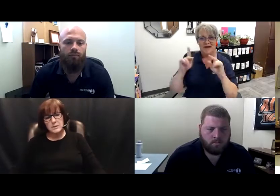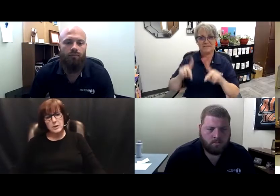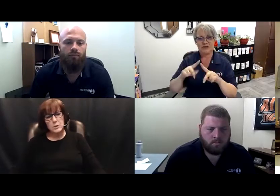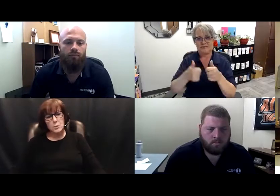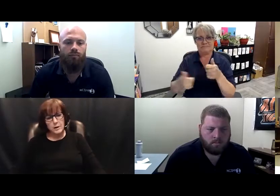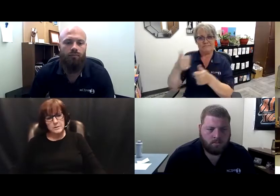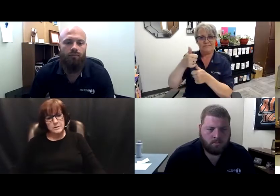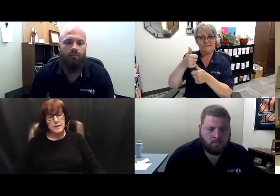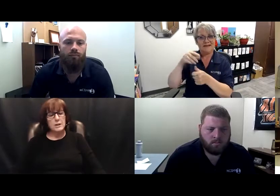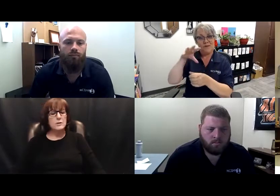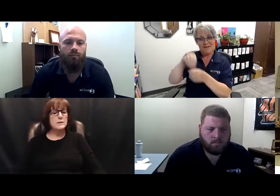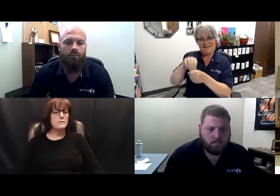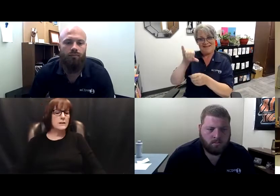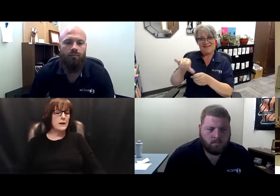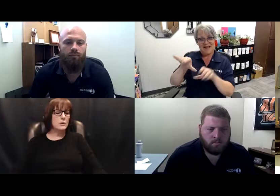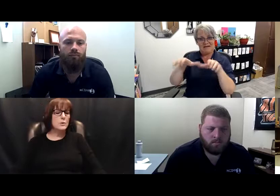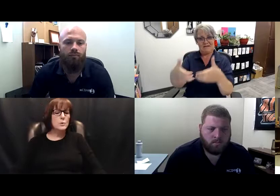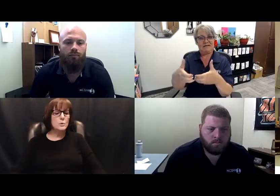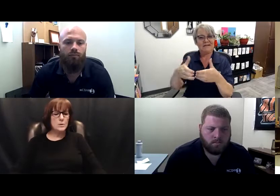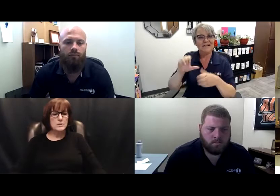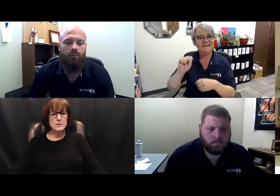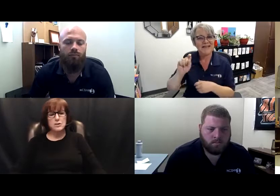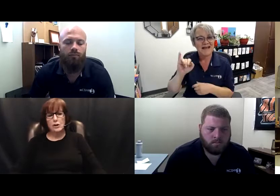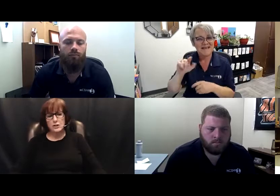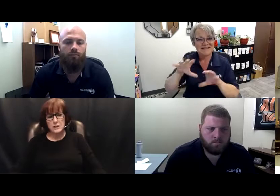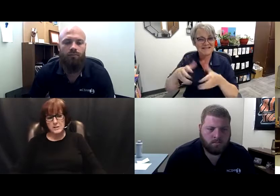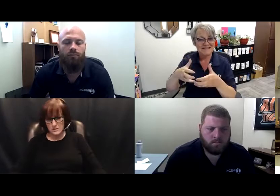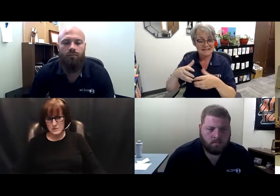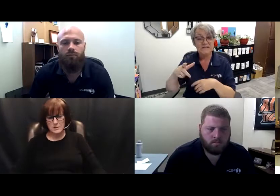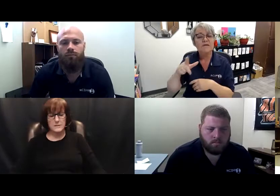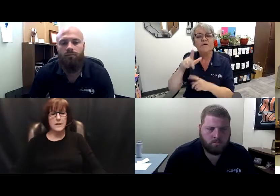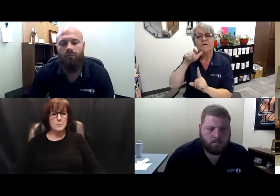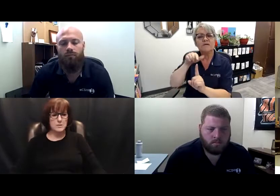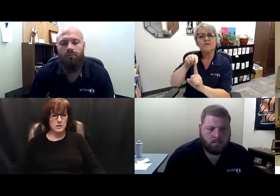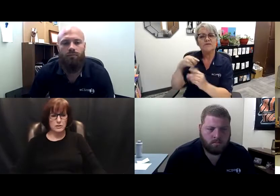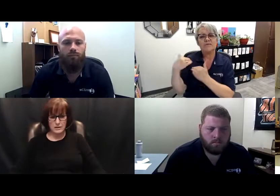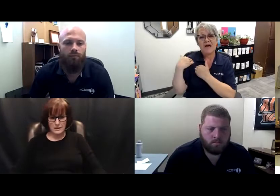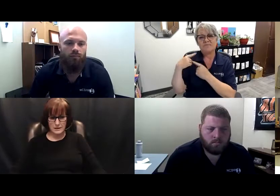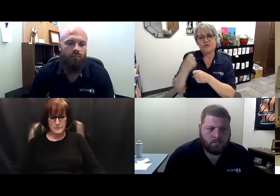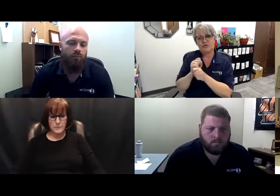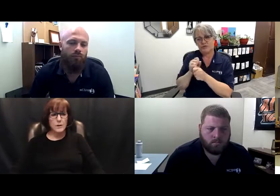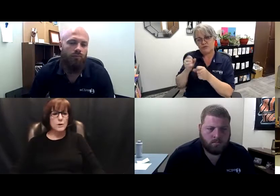you want you need to find out who the person in charge is in that particular setting who's